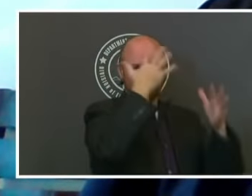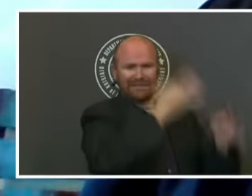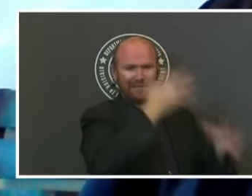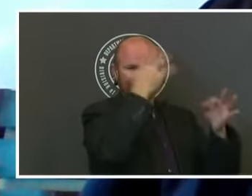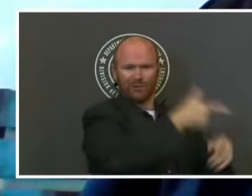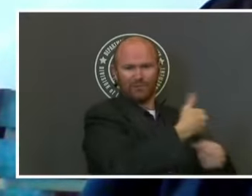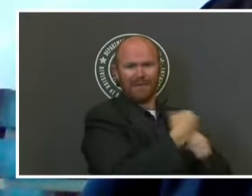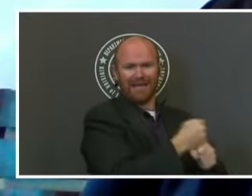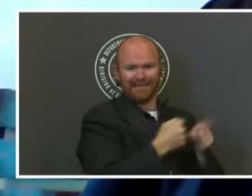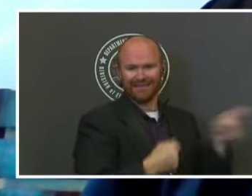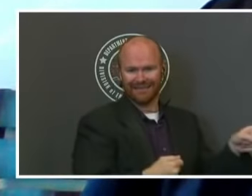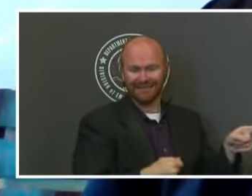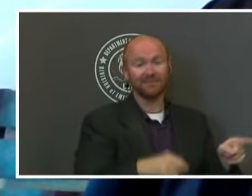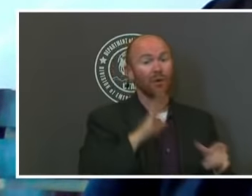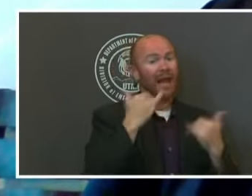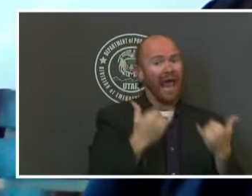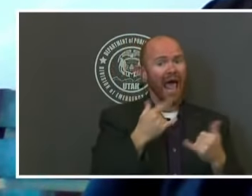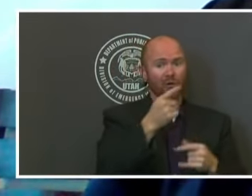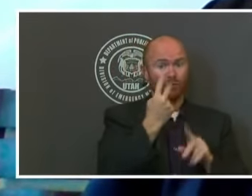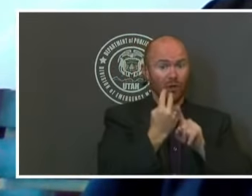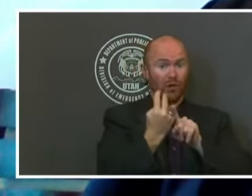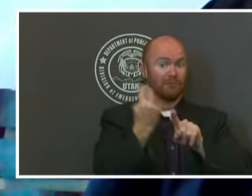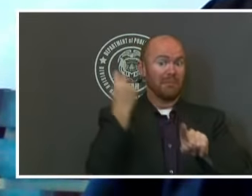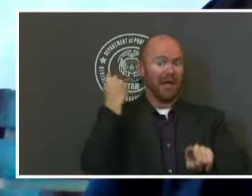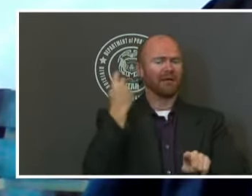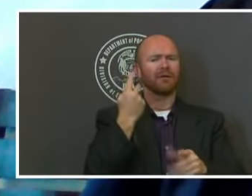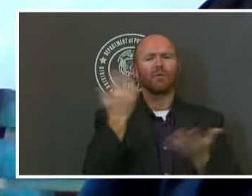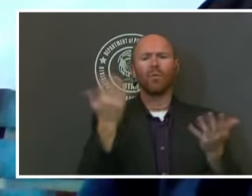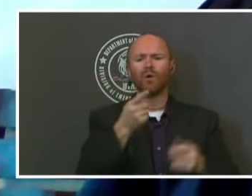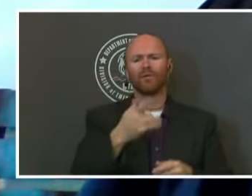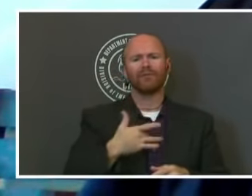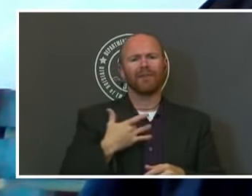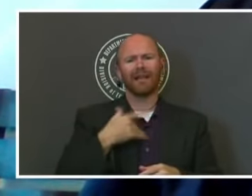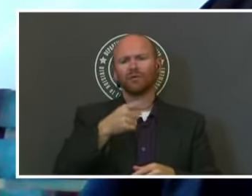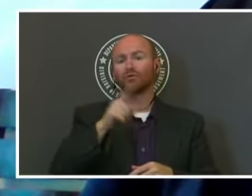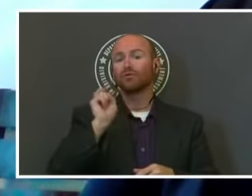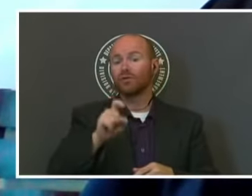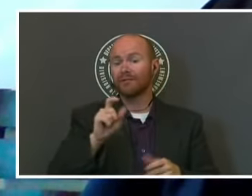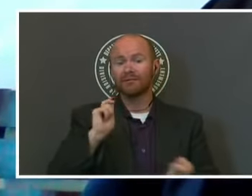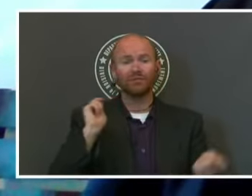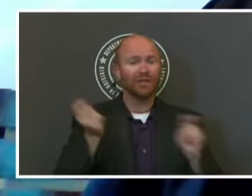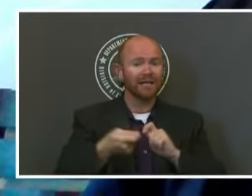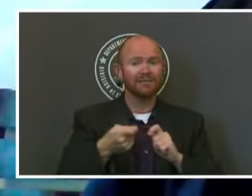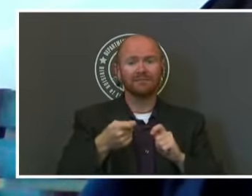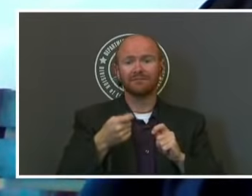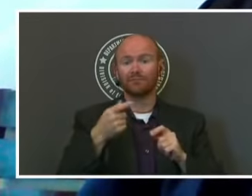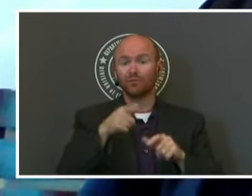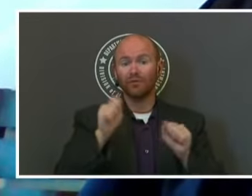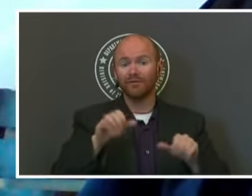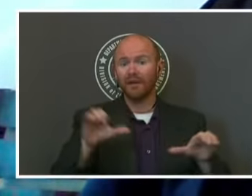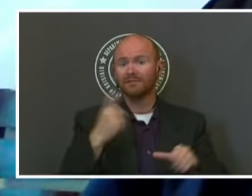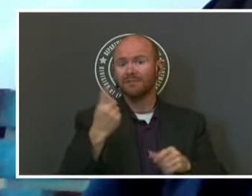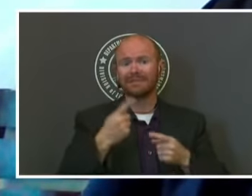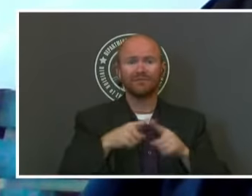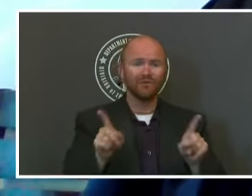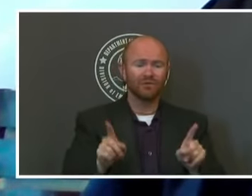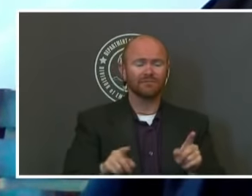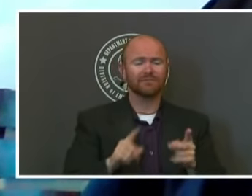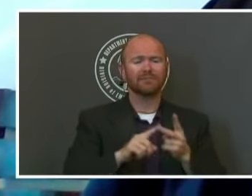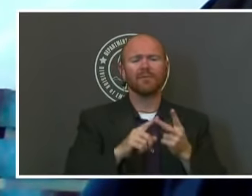looking back you think you should have done that you didn't